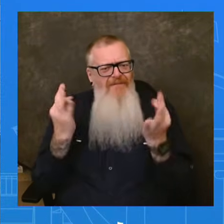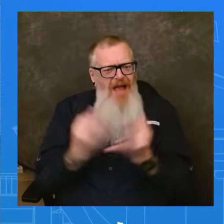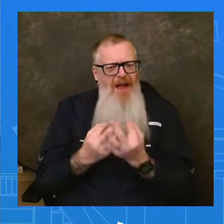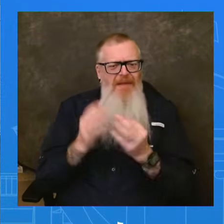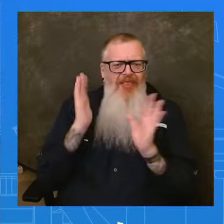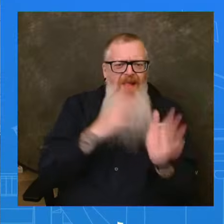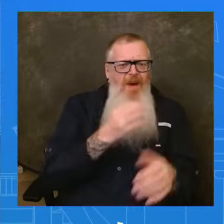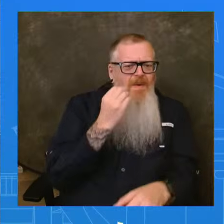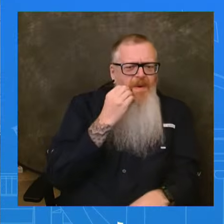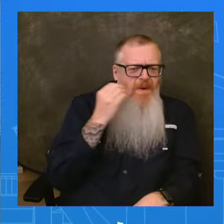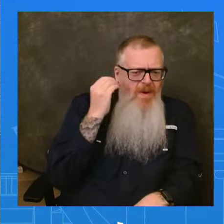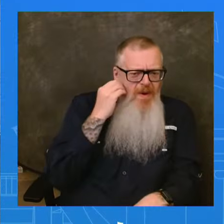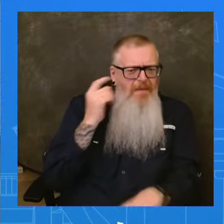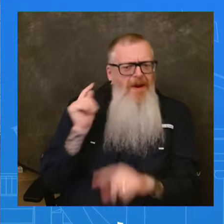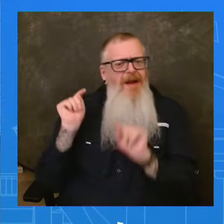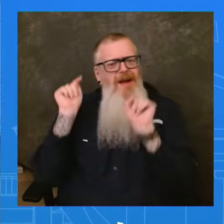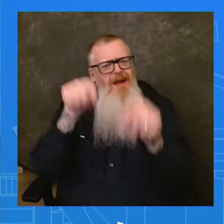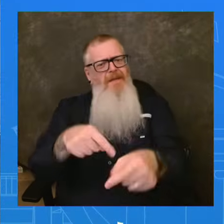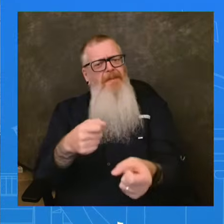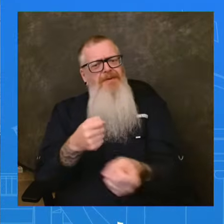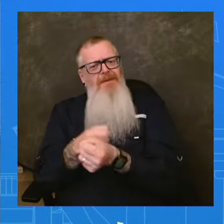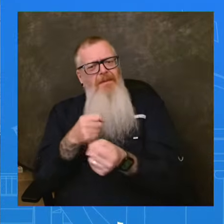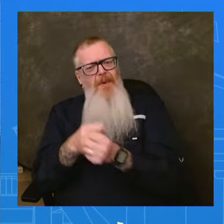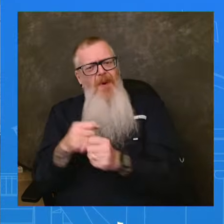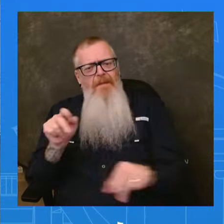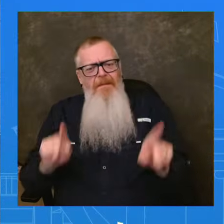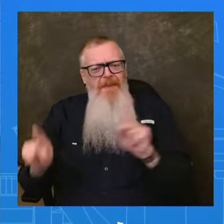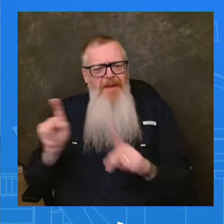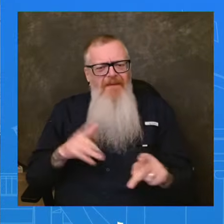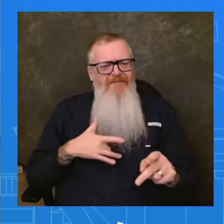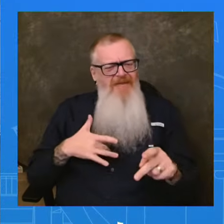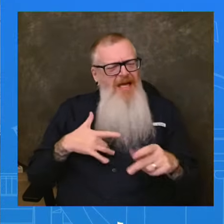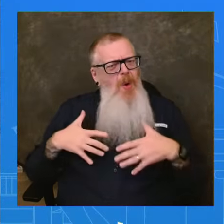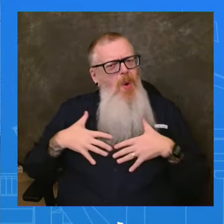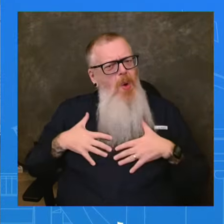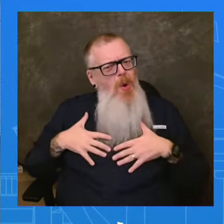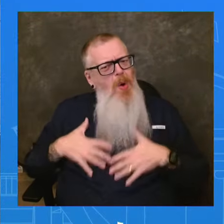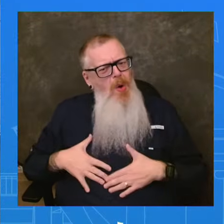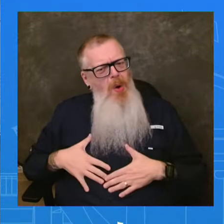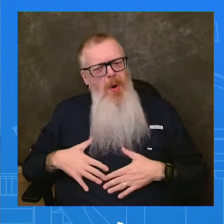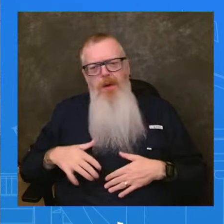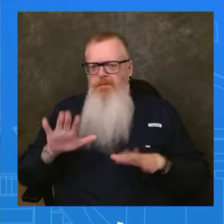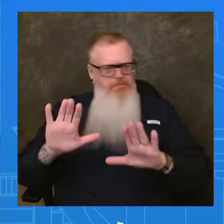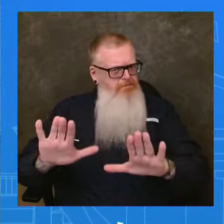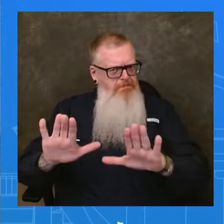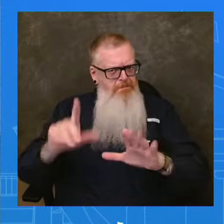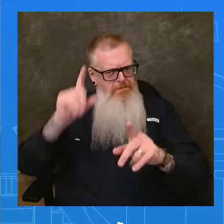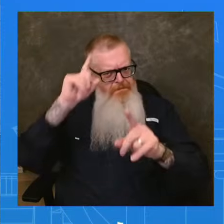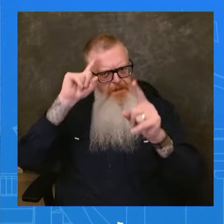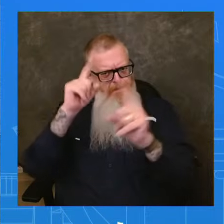But they're focused. They continue to stay focused on why they're here. They know their purpose, and that is to help people,